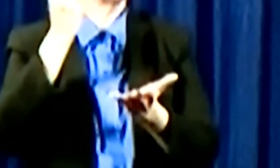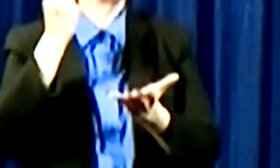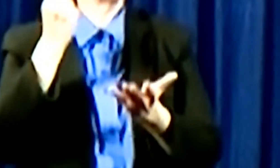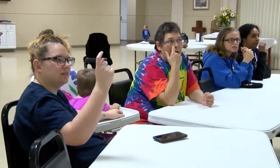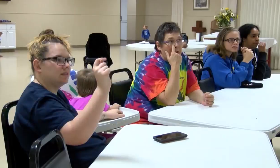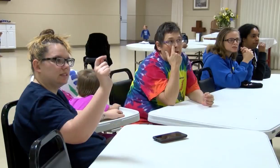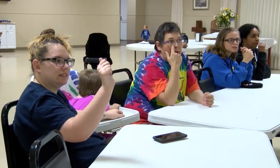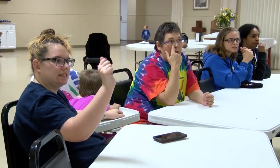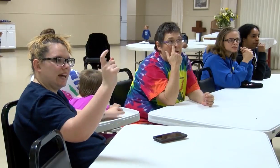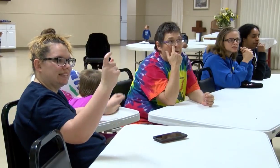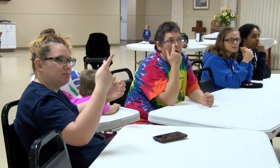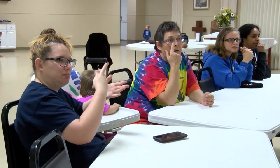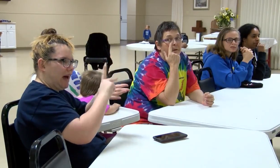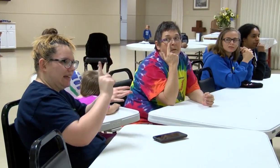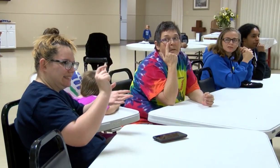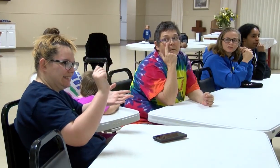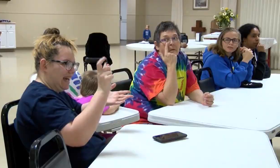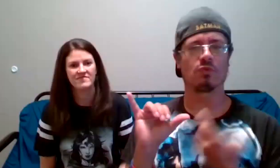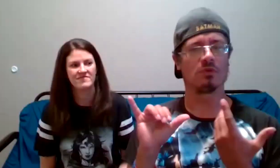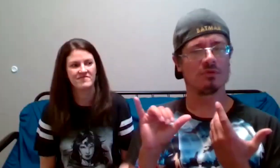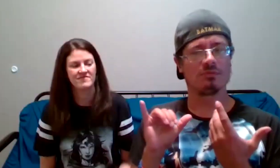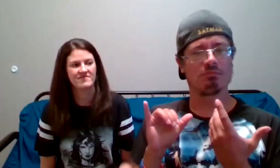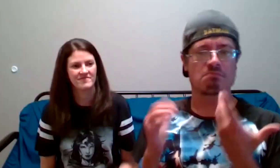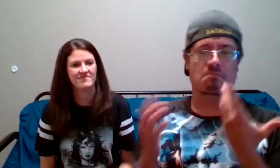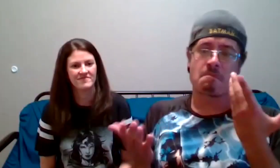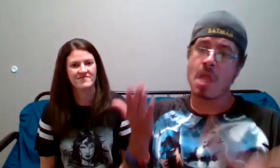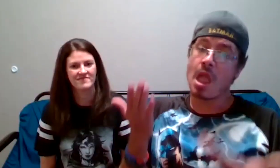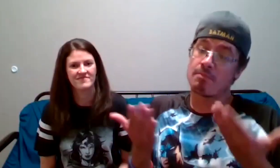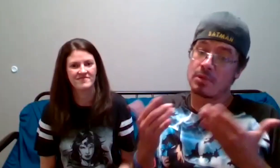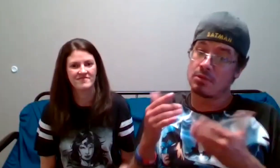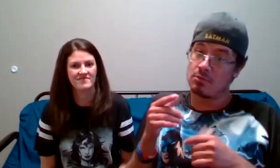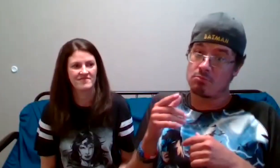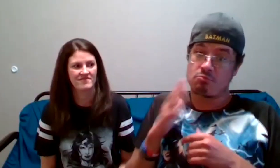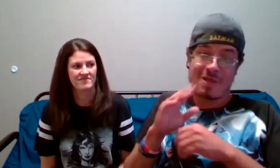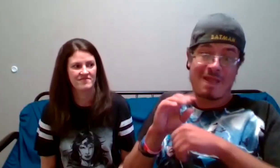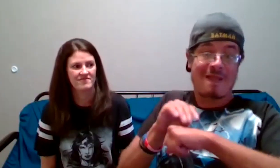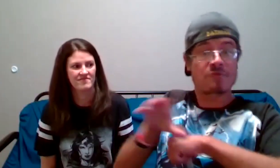learn deaf culture also." ((ALEX))OPEN HANDS DEAF